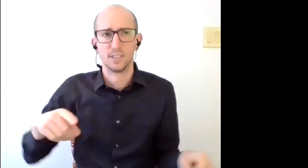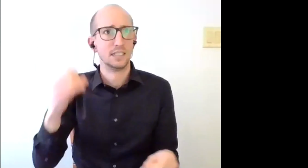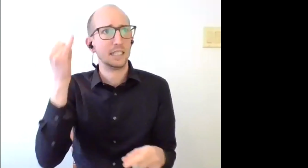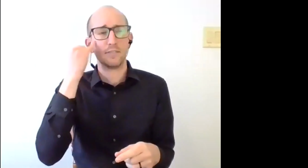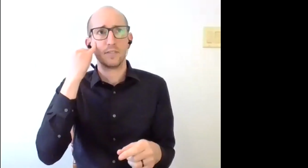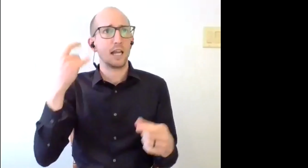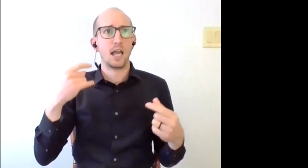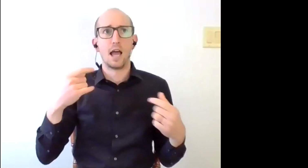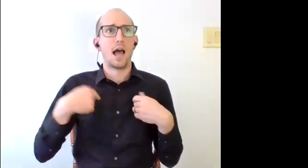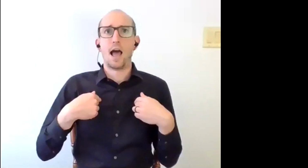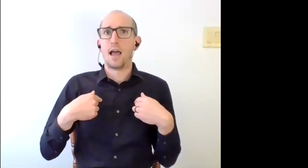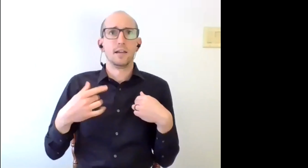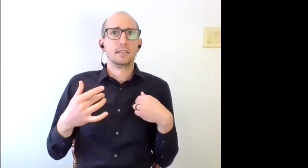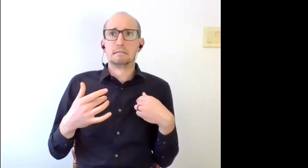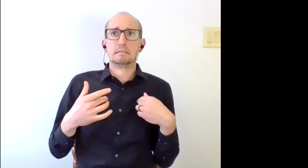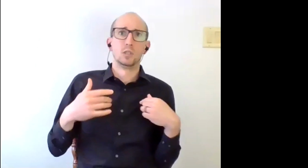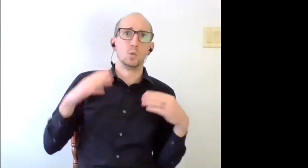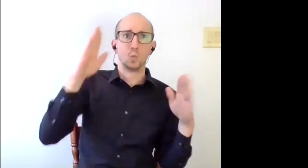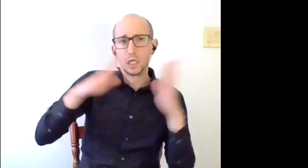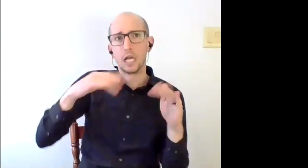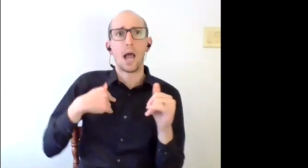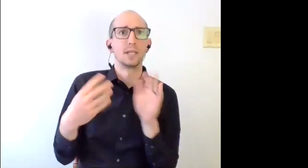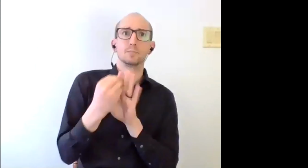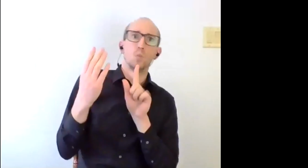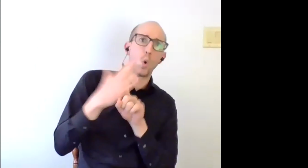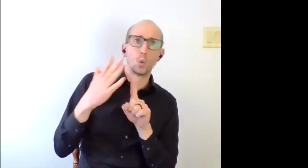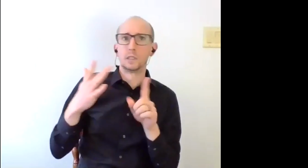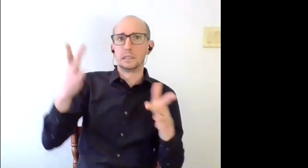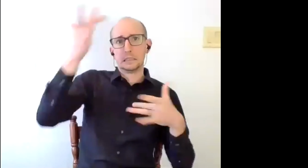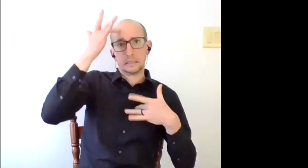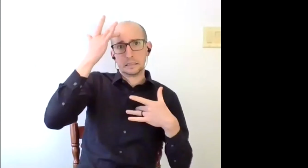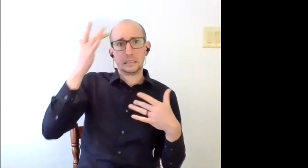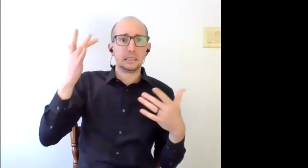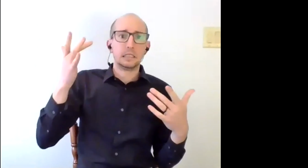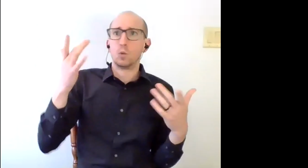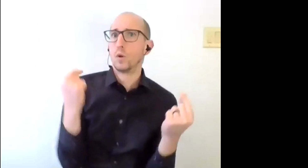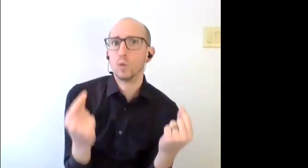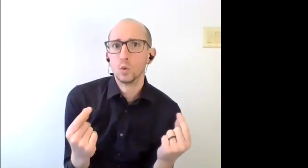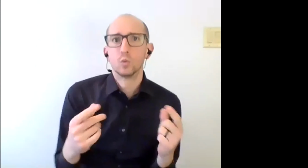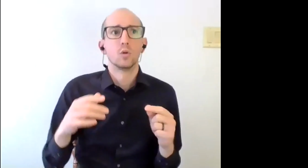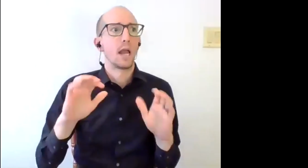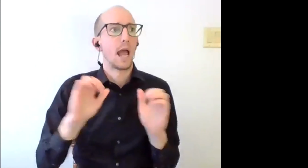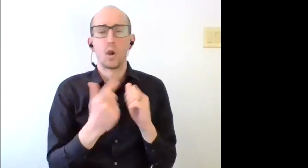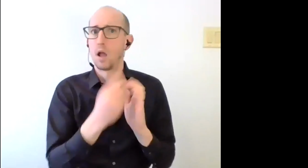different When you go tolWhen you go to the website. They are fielding questions, what do I do if I feel like I've been exposed to,